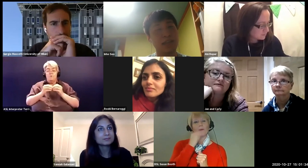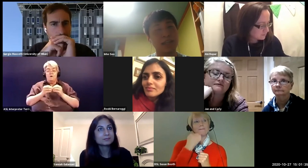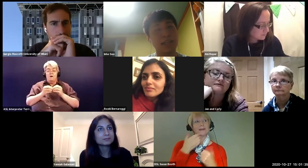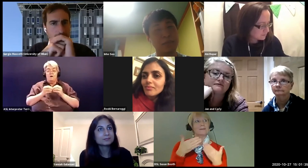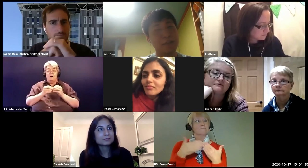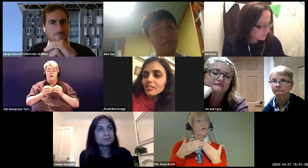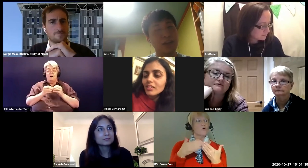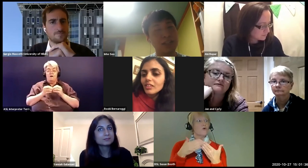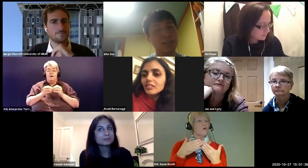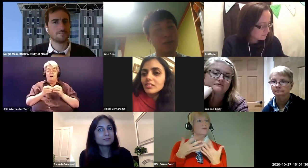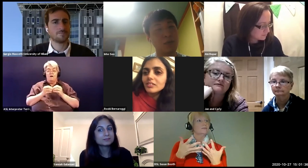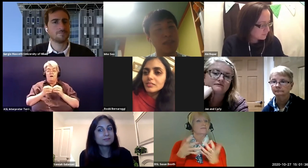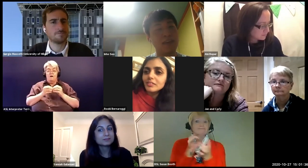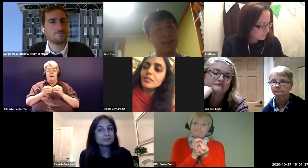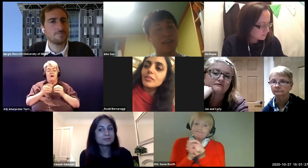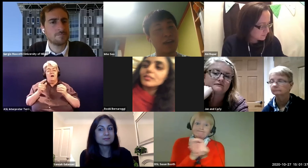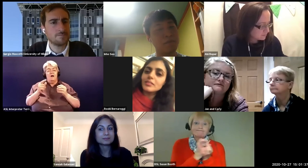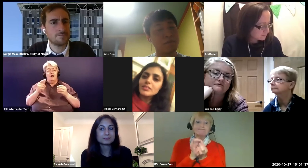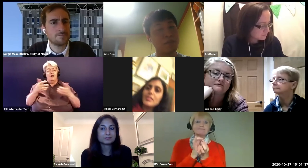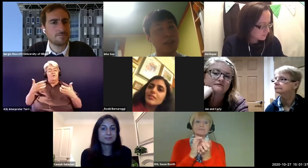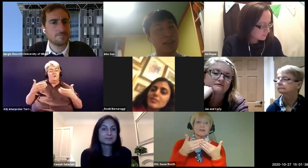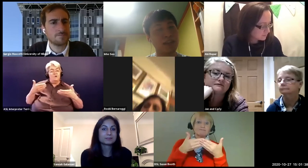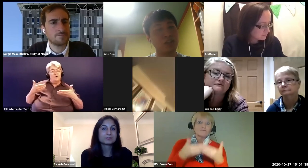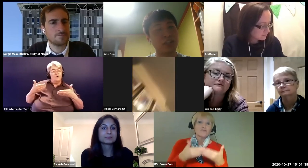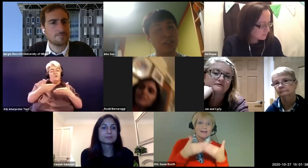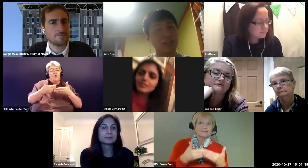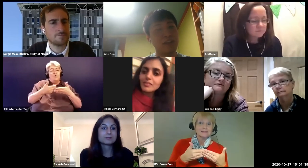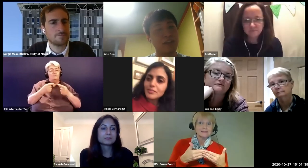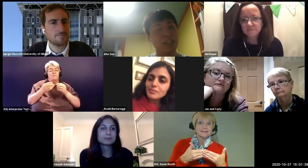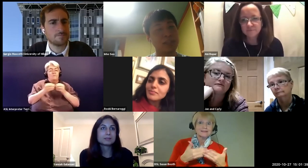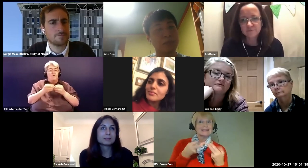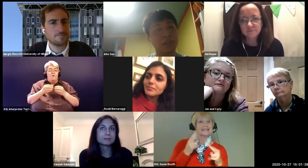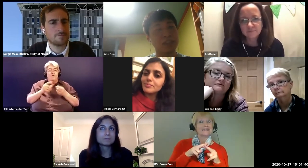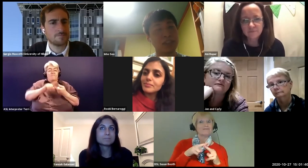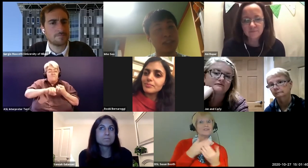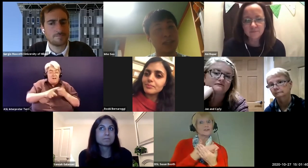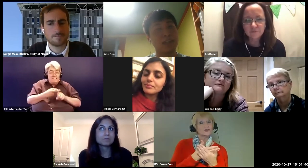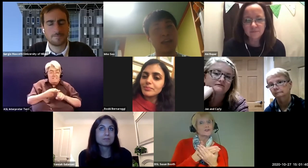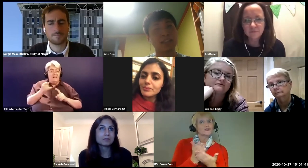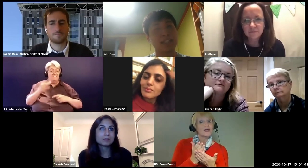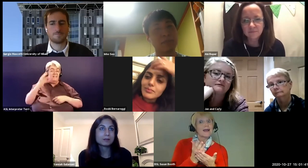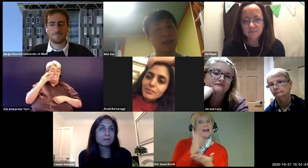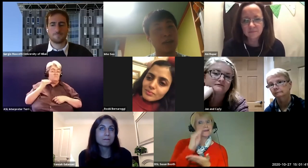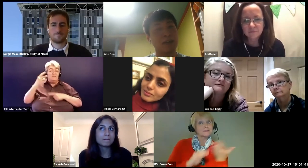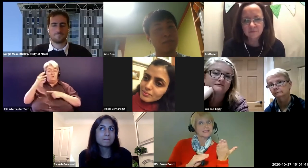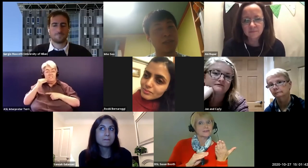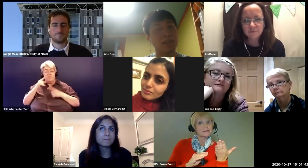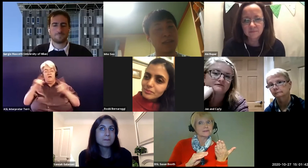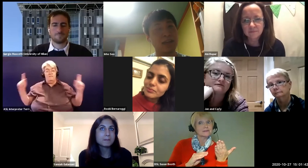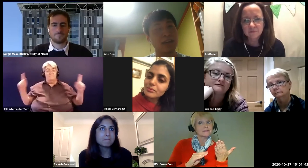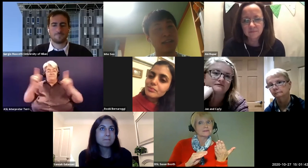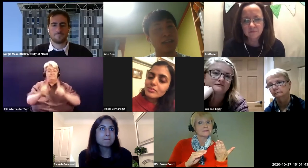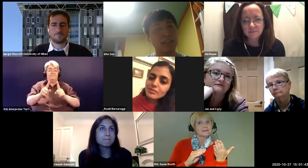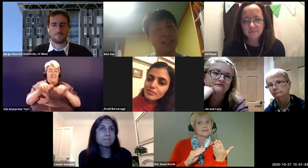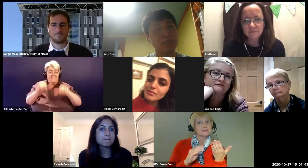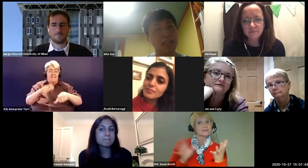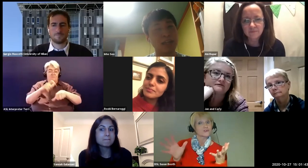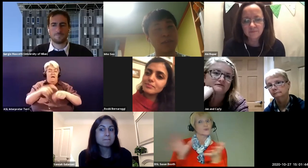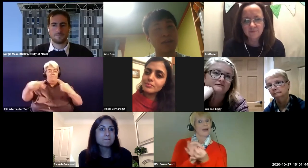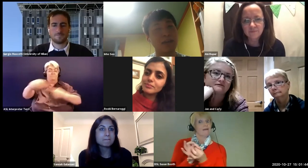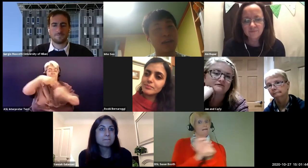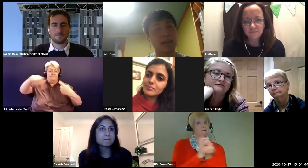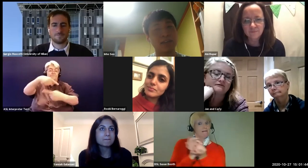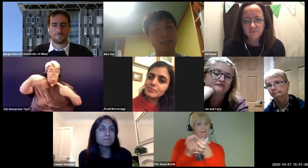and can be friends when they when they share their experience at the same um at the same time and